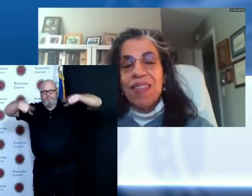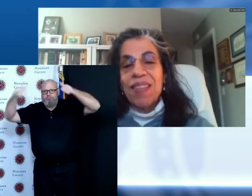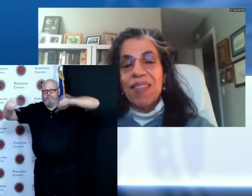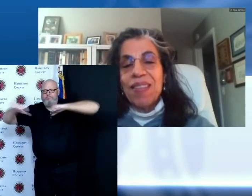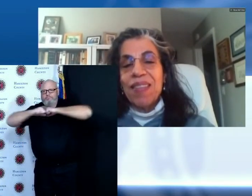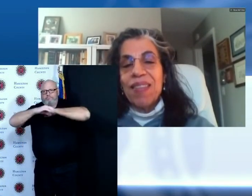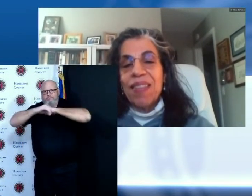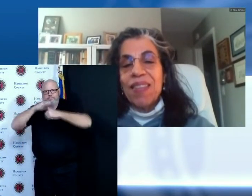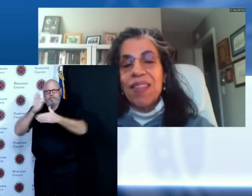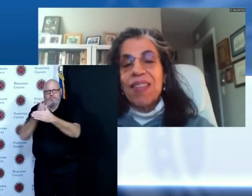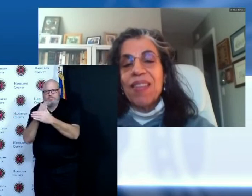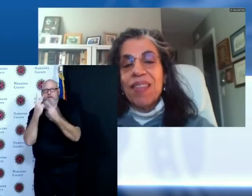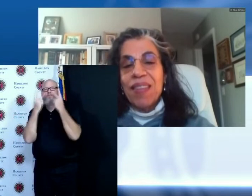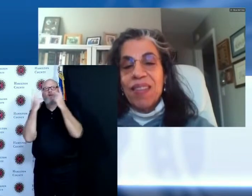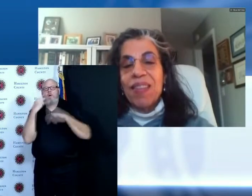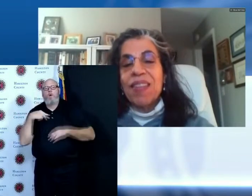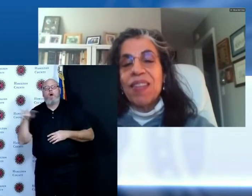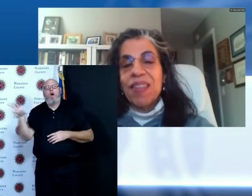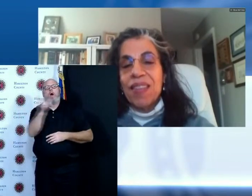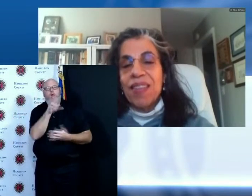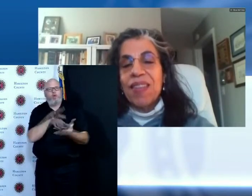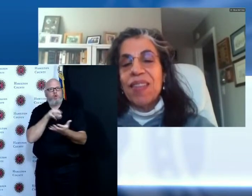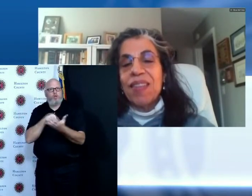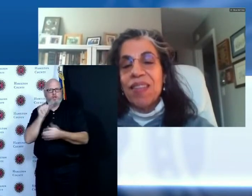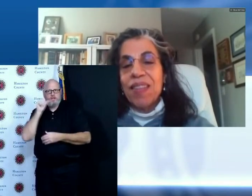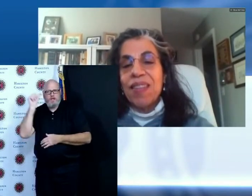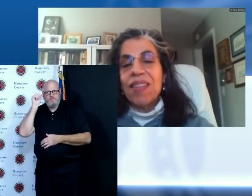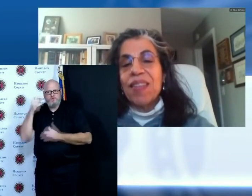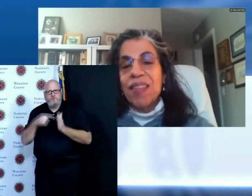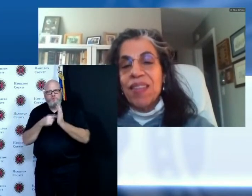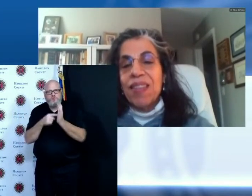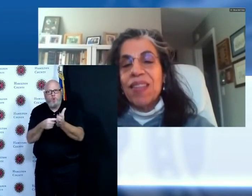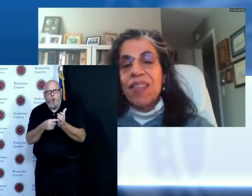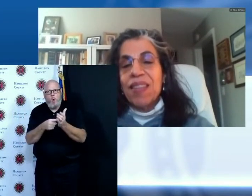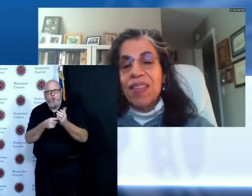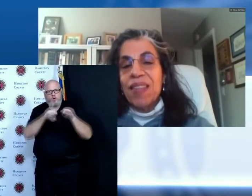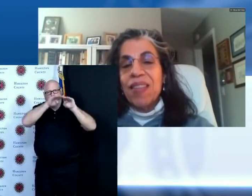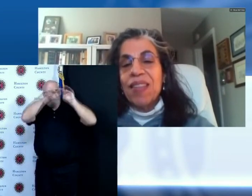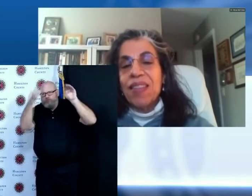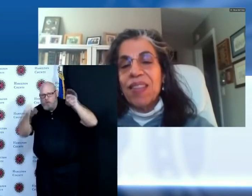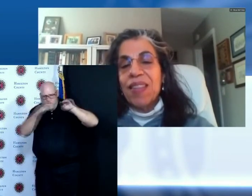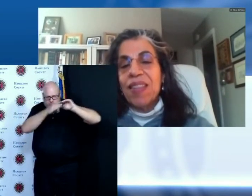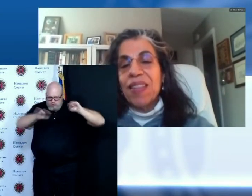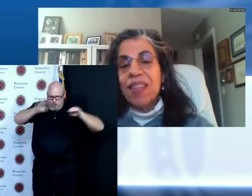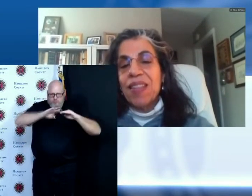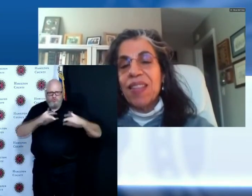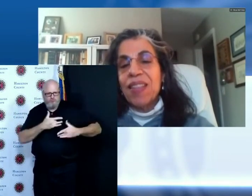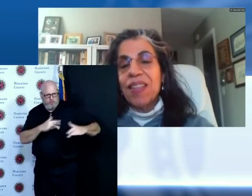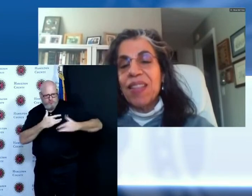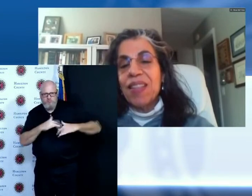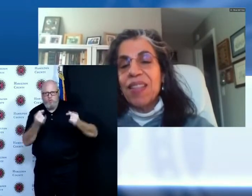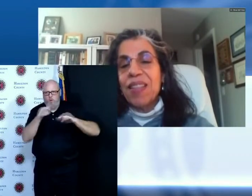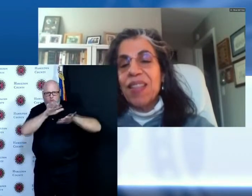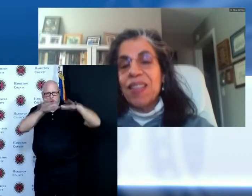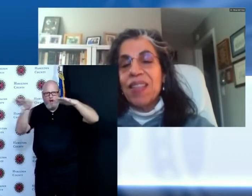been disproportionately impacted by something but not seen the resources by way of testing and vaccination that that does not play out here